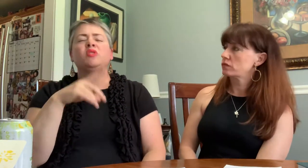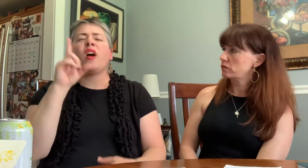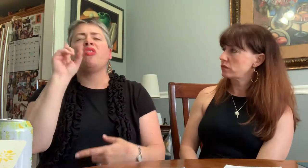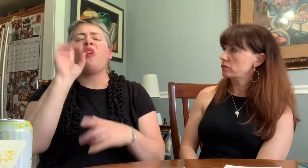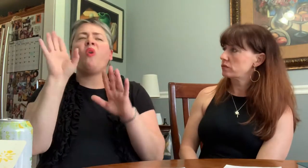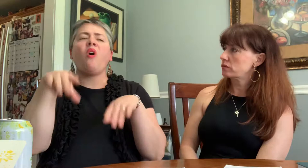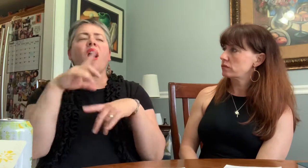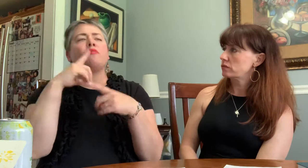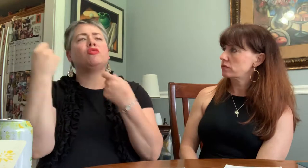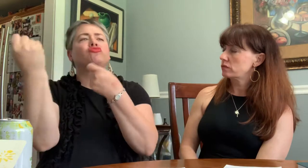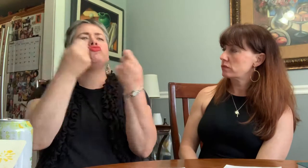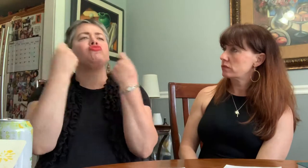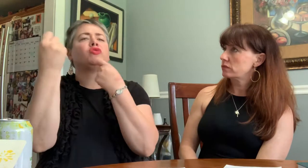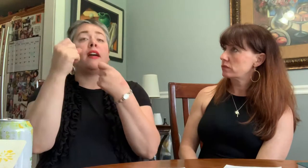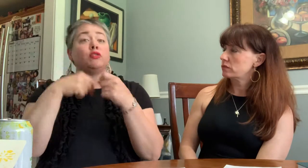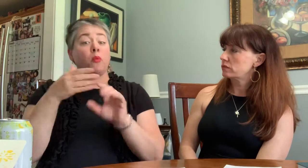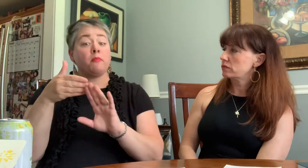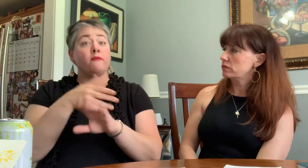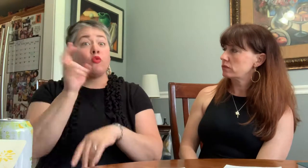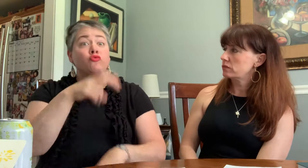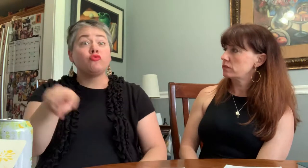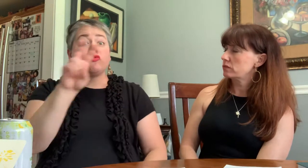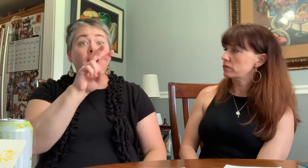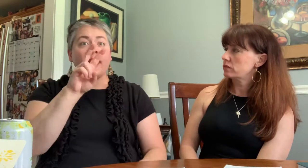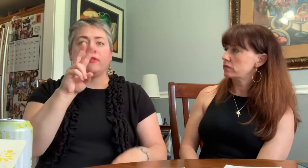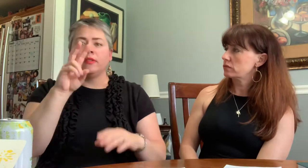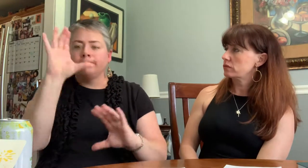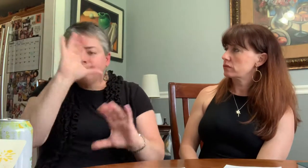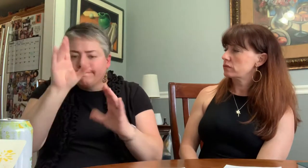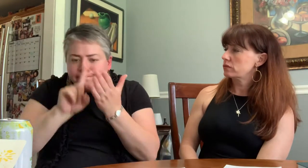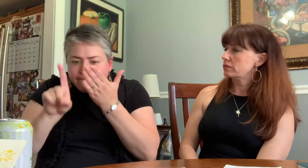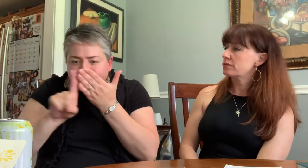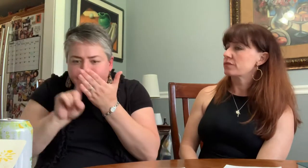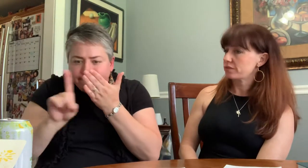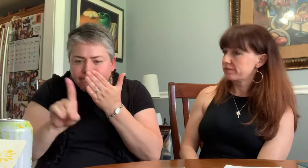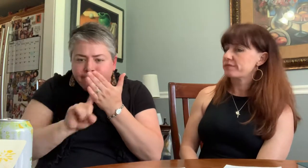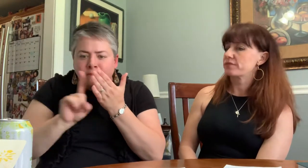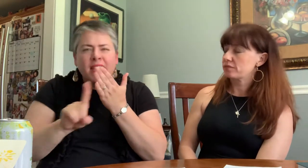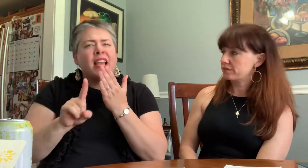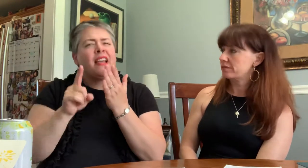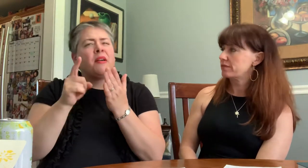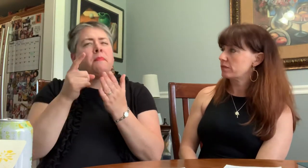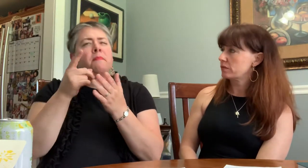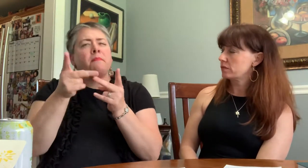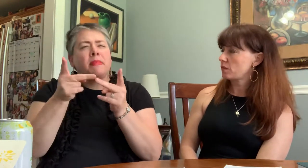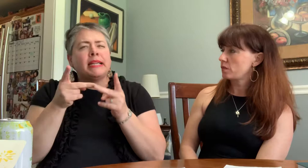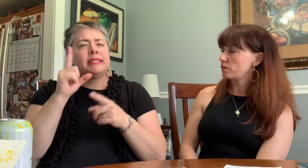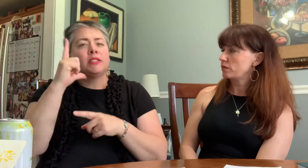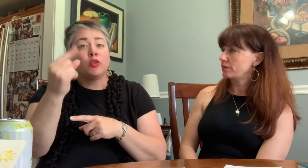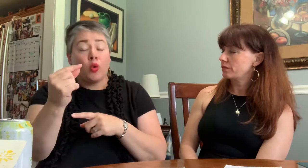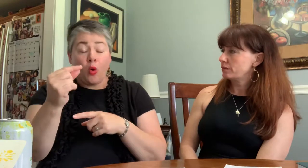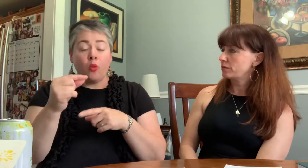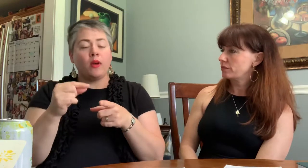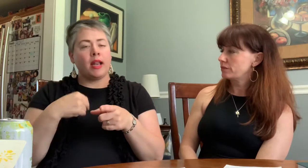I was looking for things to do on near Kenmare.